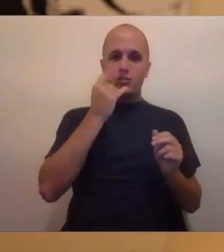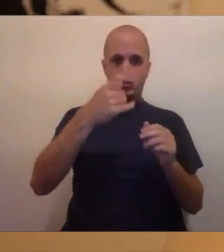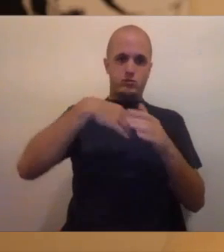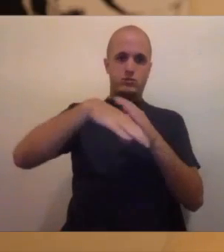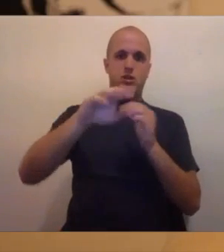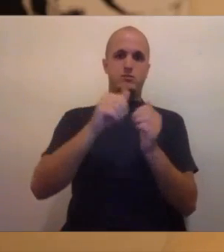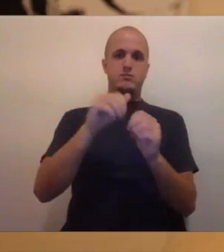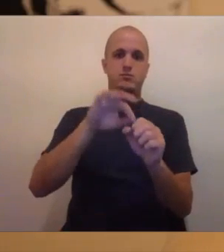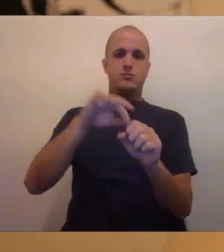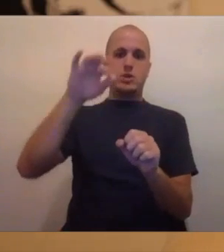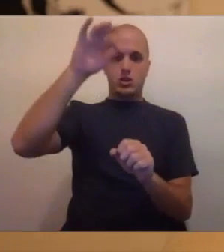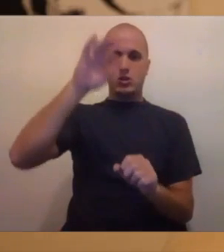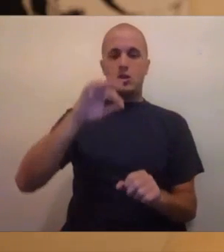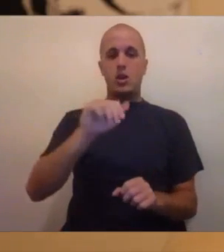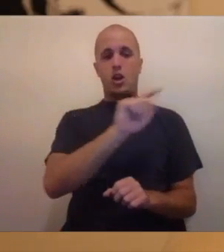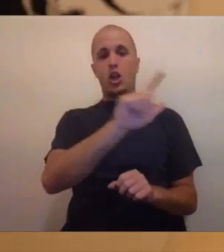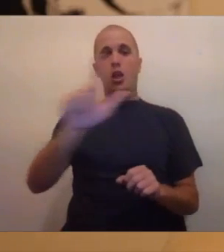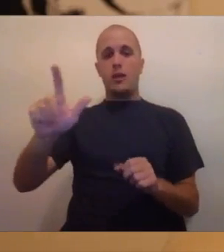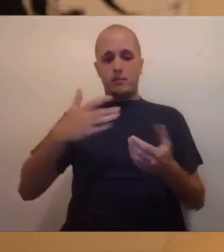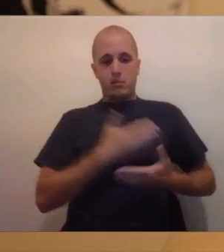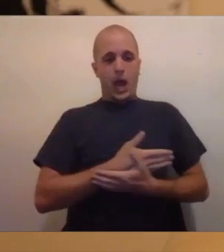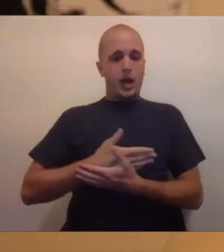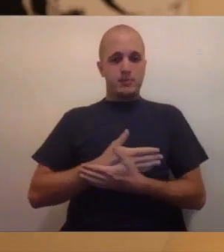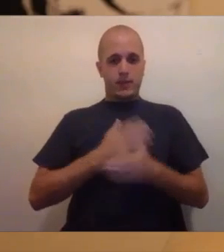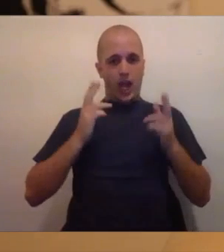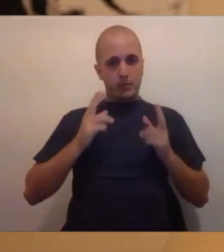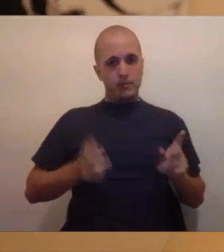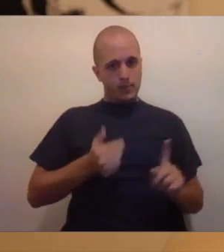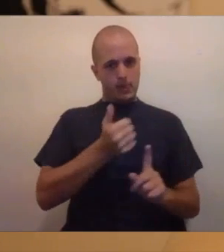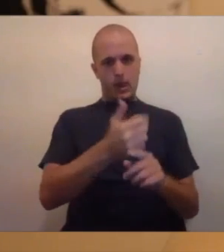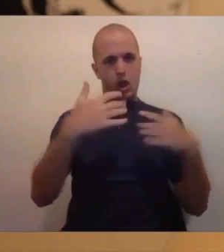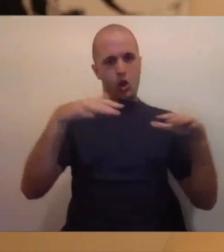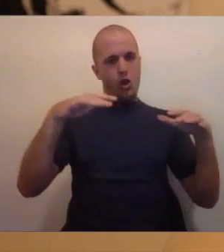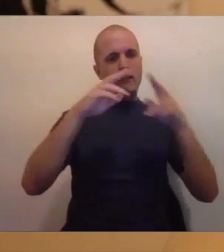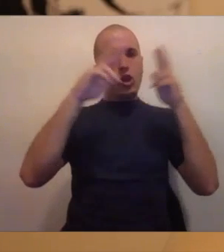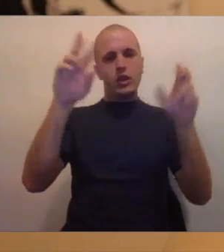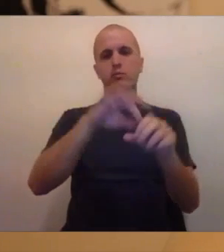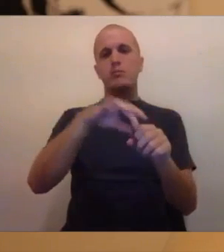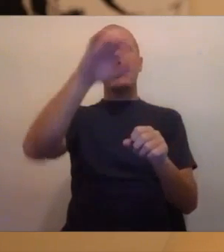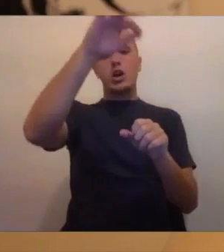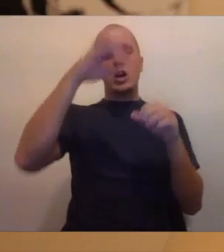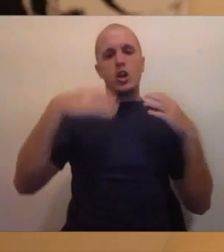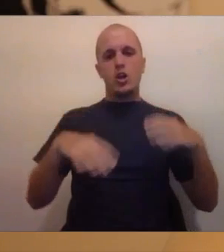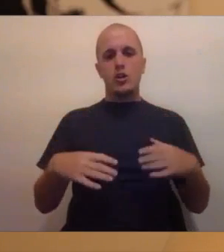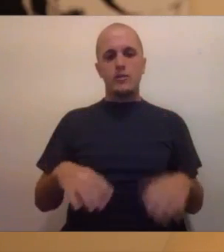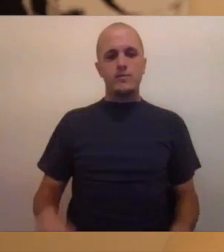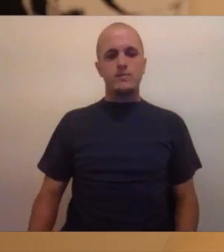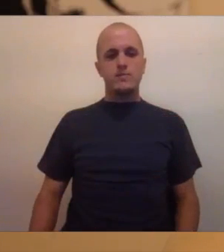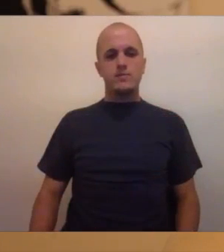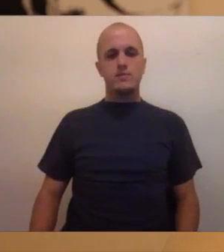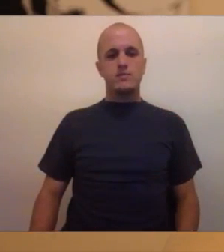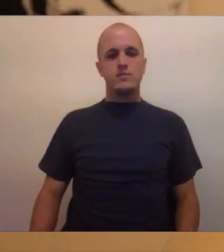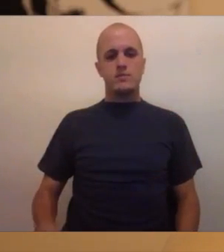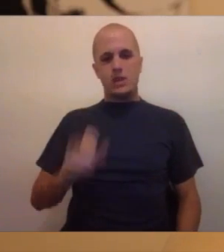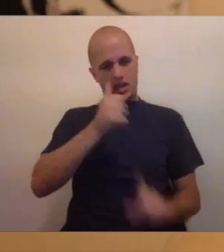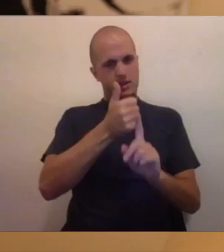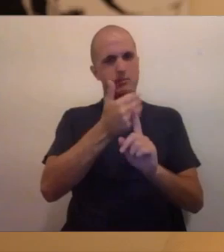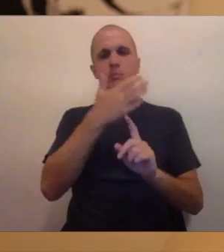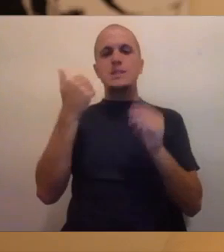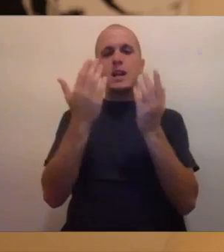Consider you are very lucky that you're born with spirituality. Each human baby is spiritual,